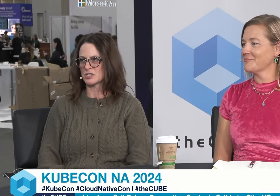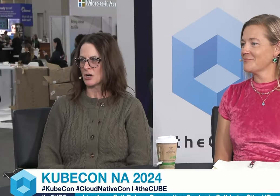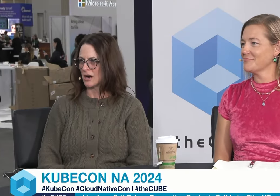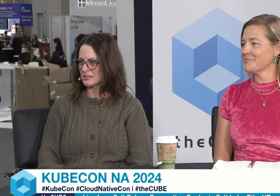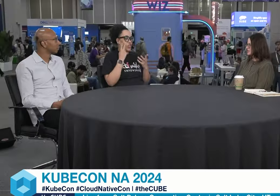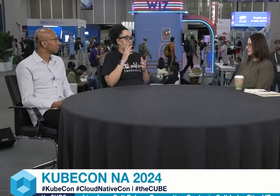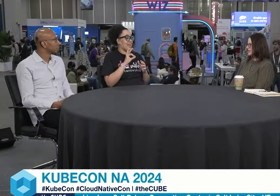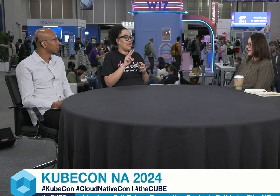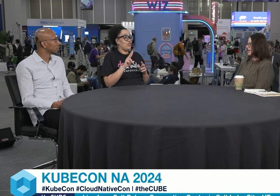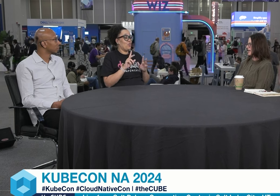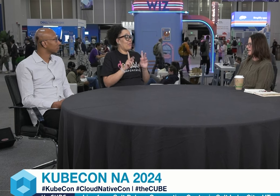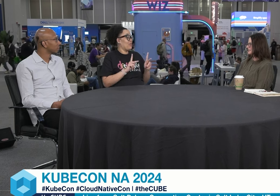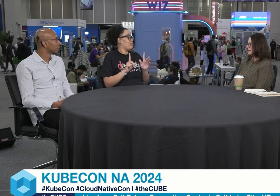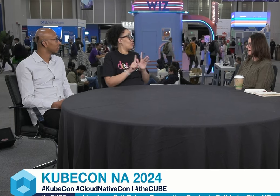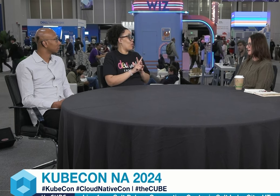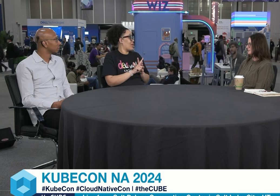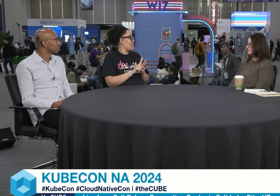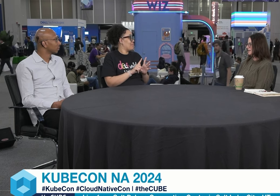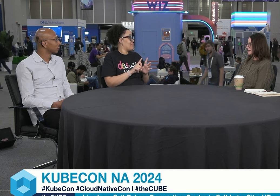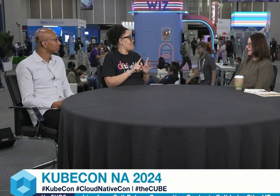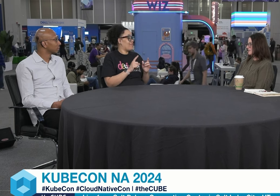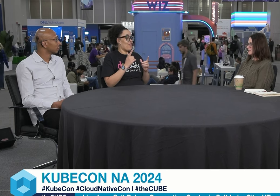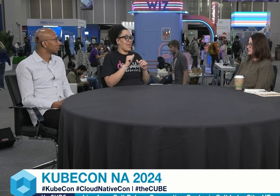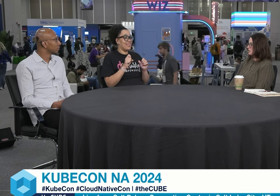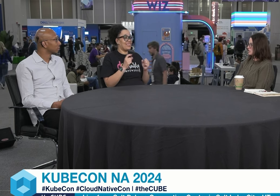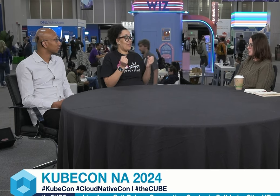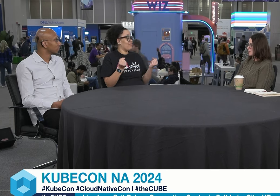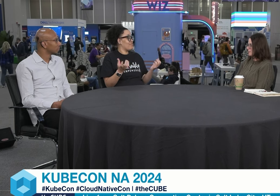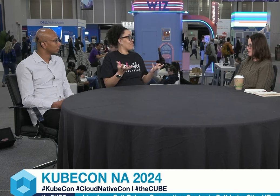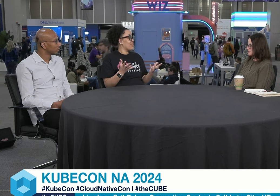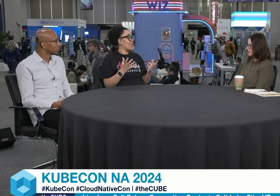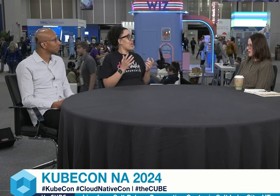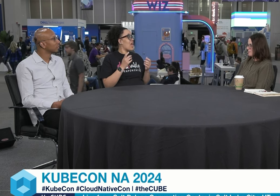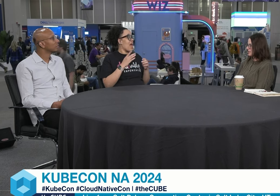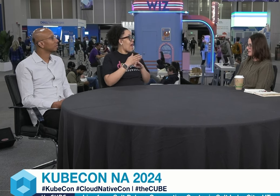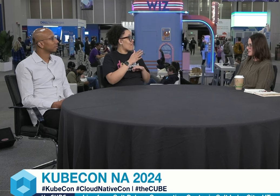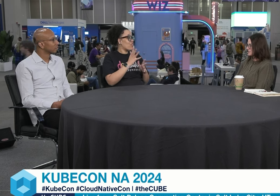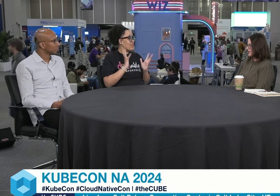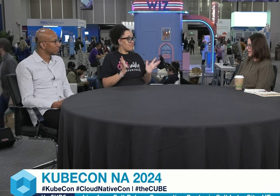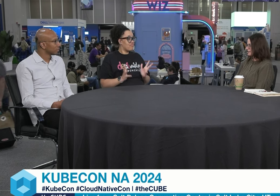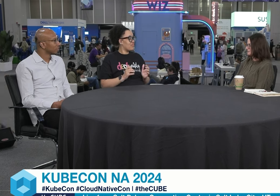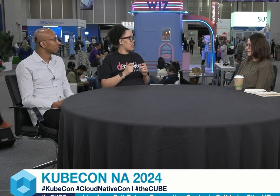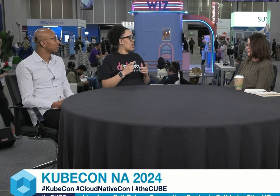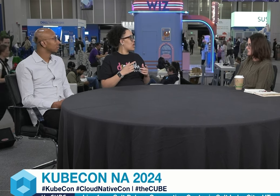That's where it starts. And even if it's only two people that show up, that's fine.